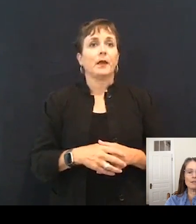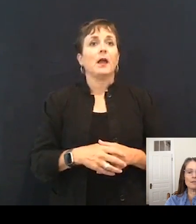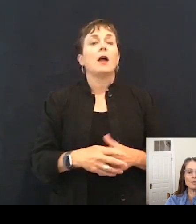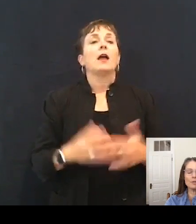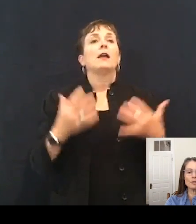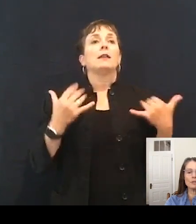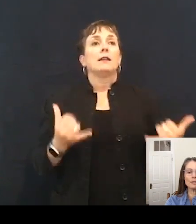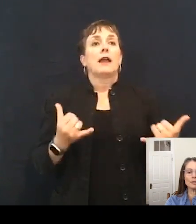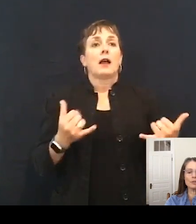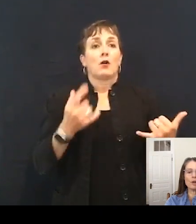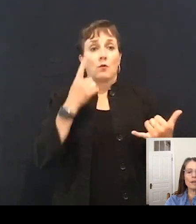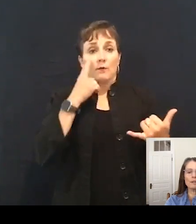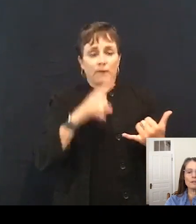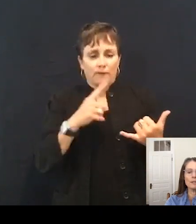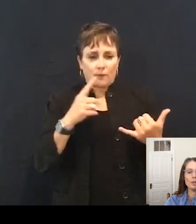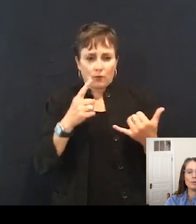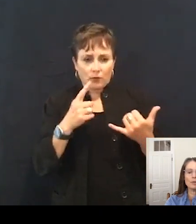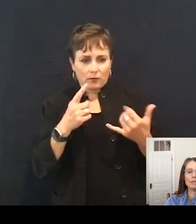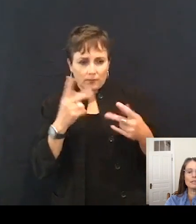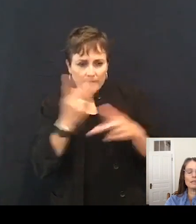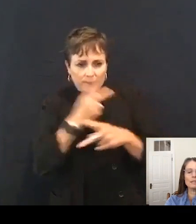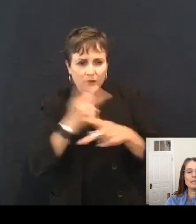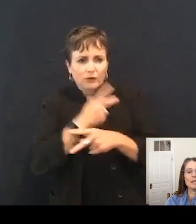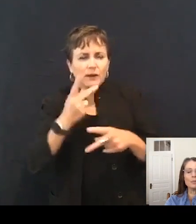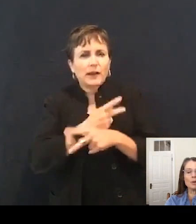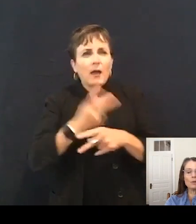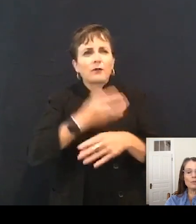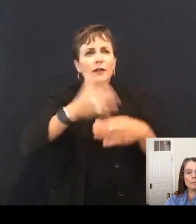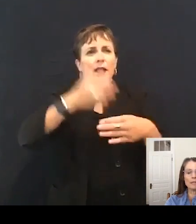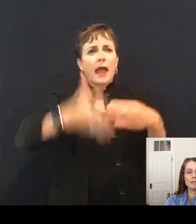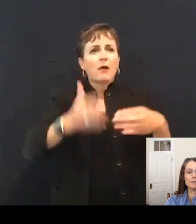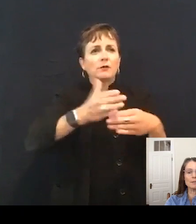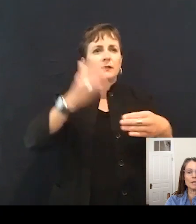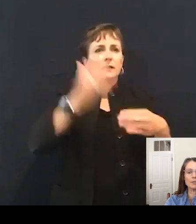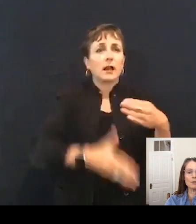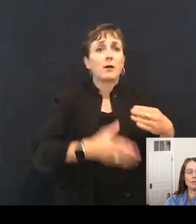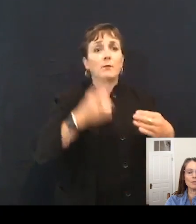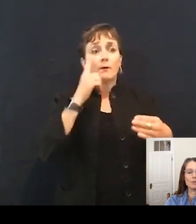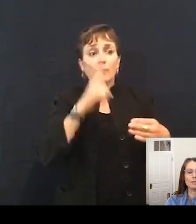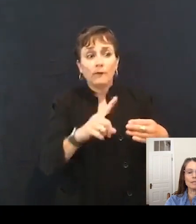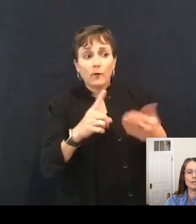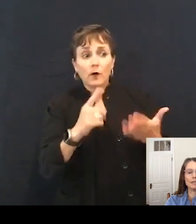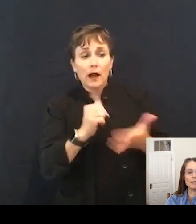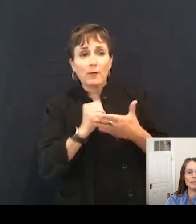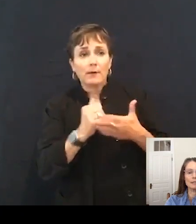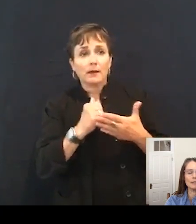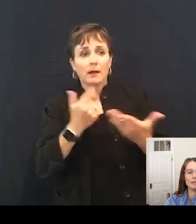a future clinical trial, we're conducting a prospective natural history study.